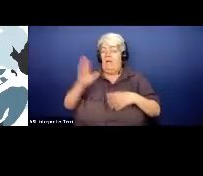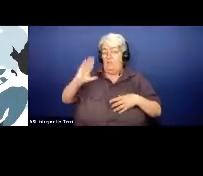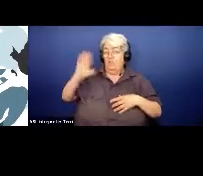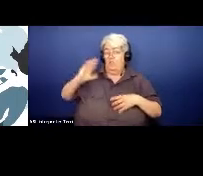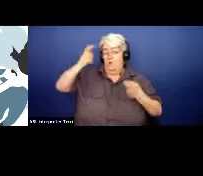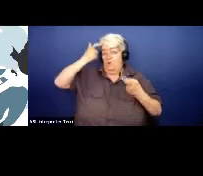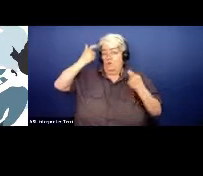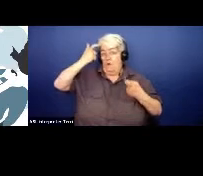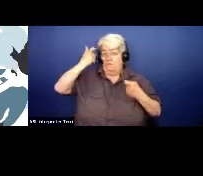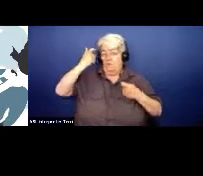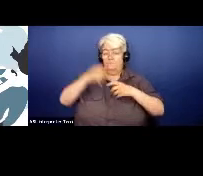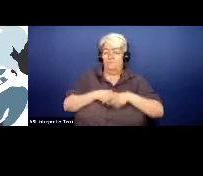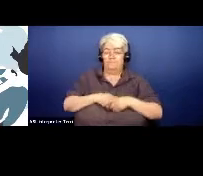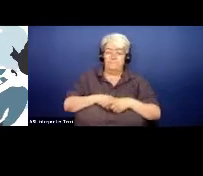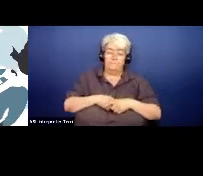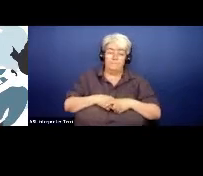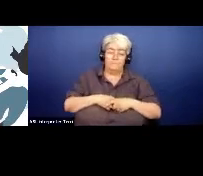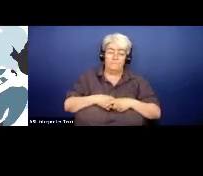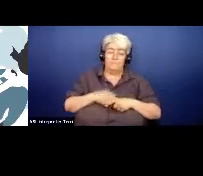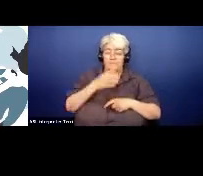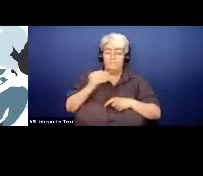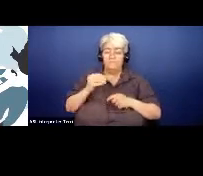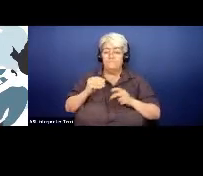histories. And folks tend to have longer